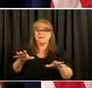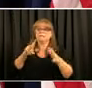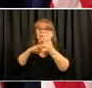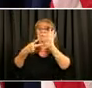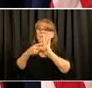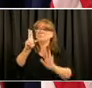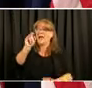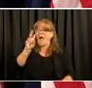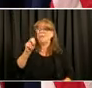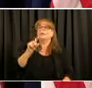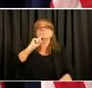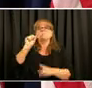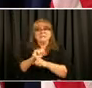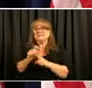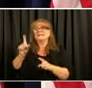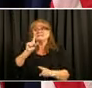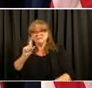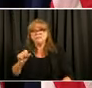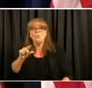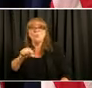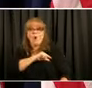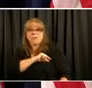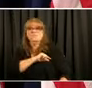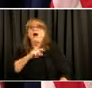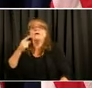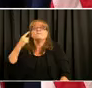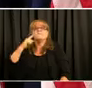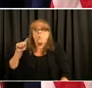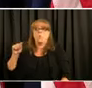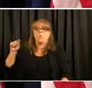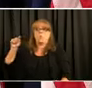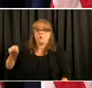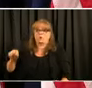probably not a lot of gatherings of 500 people in kiawah county but if they want to have those kinds